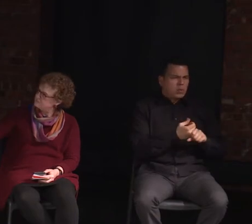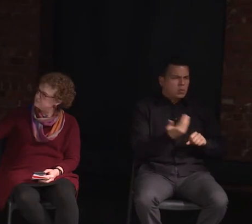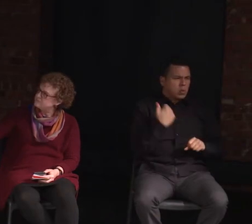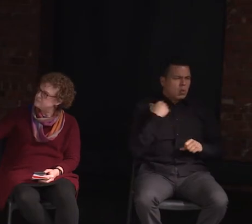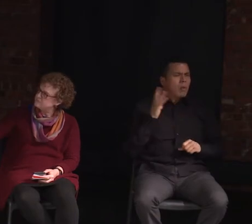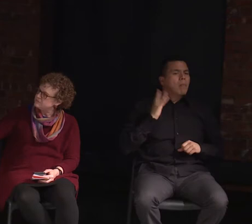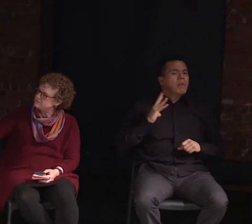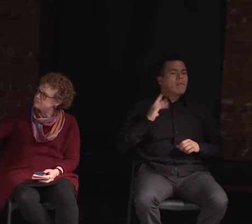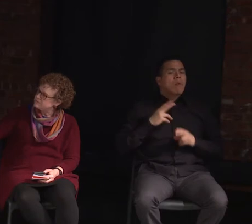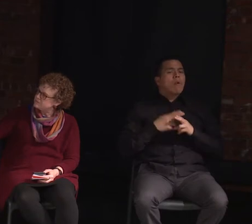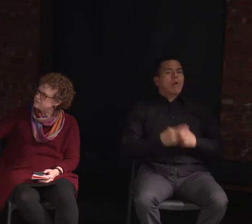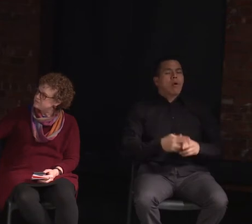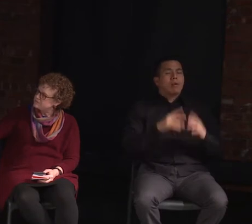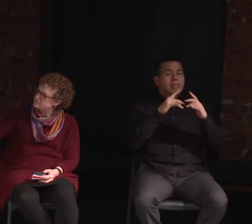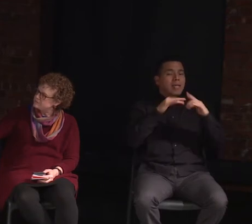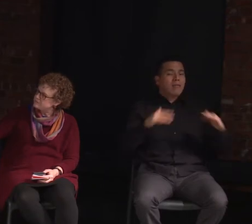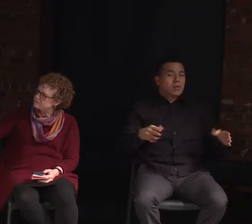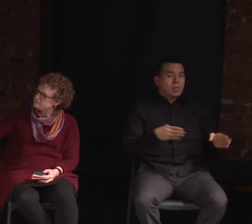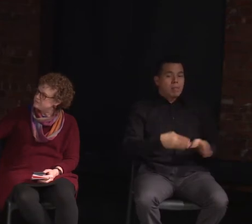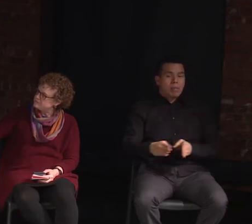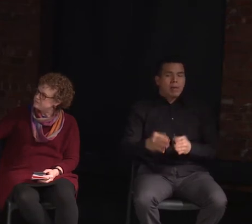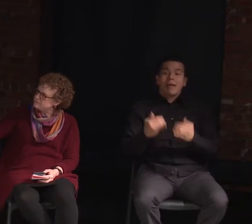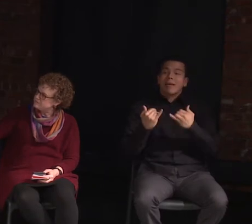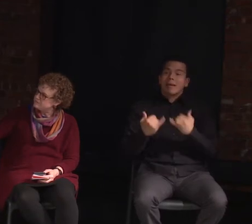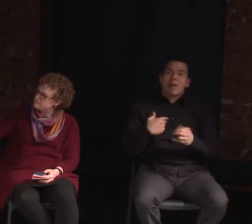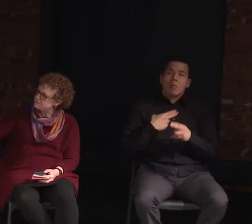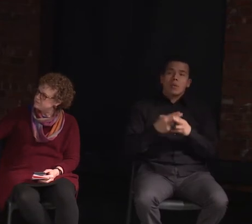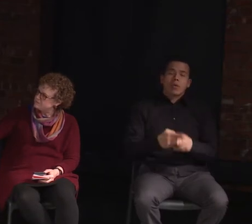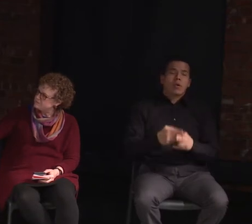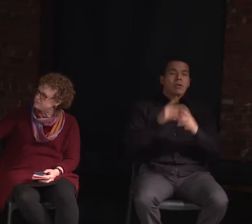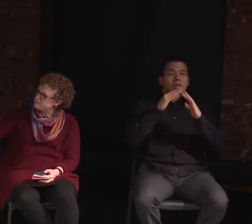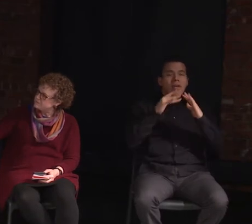plan, which now we call diversity equity inclusion.